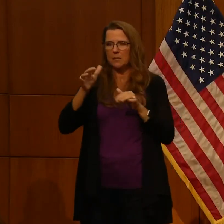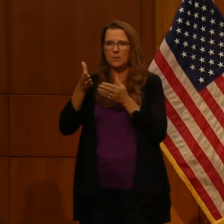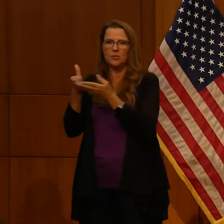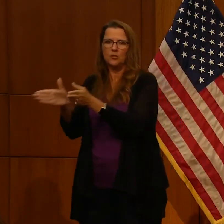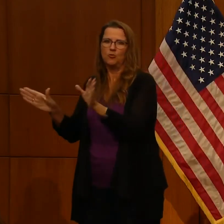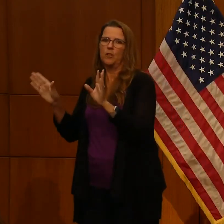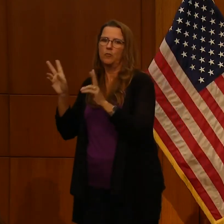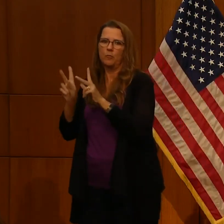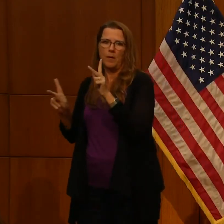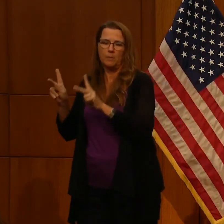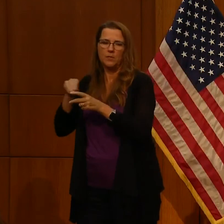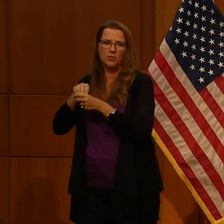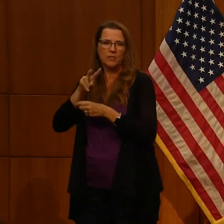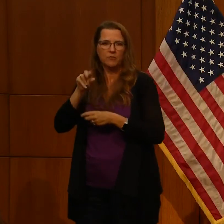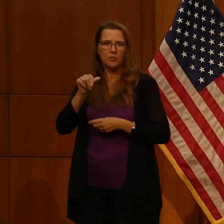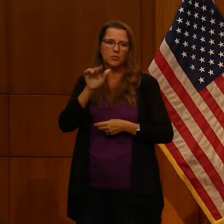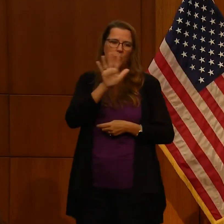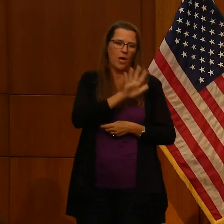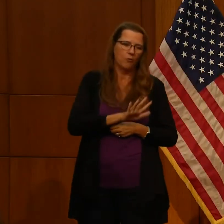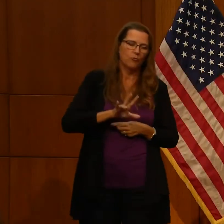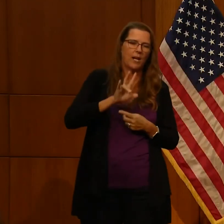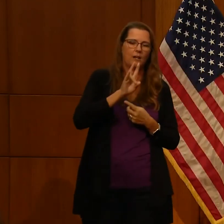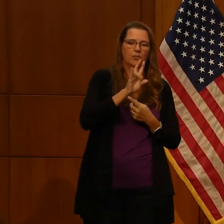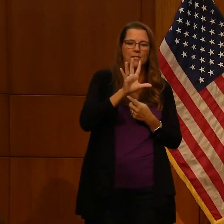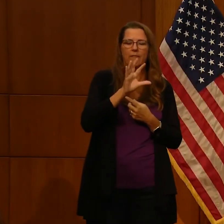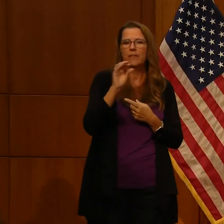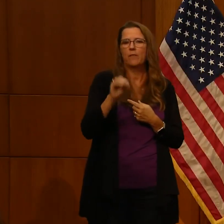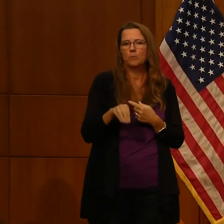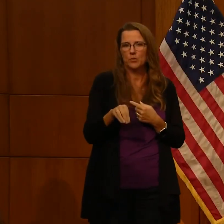NUMBERS CAME OR ABOUT THE SAME